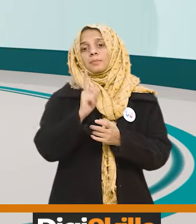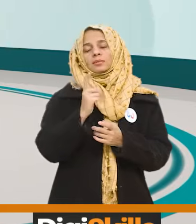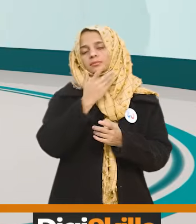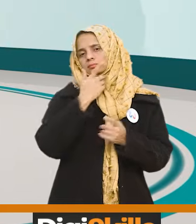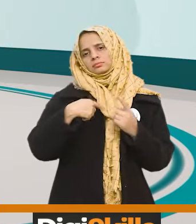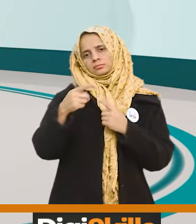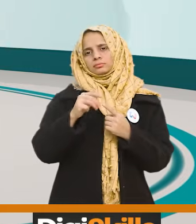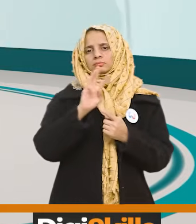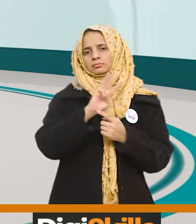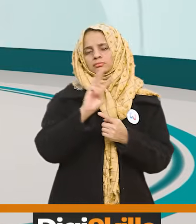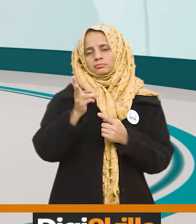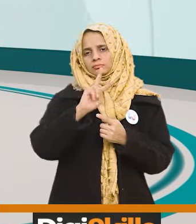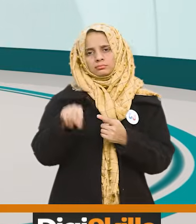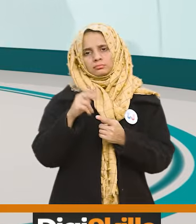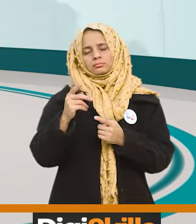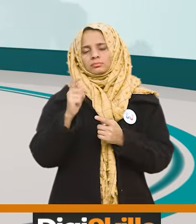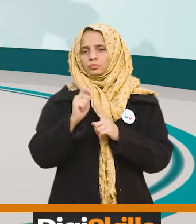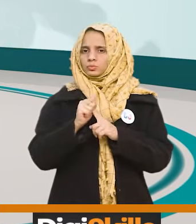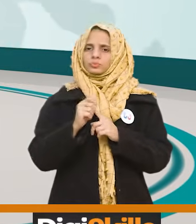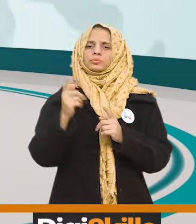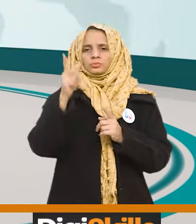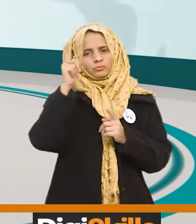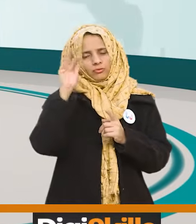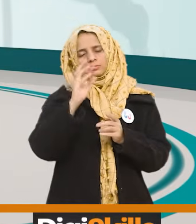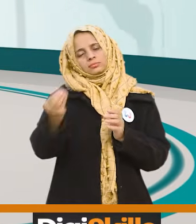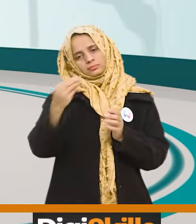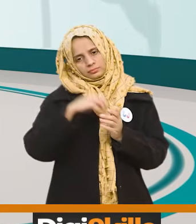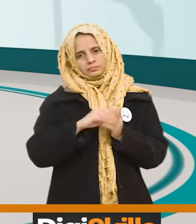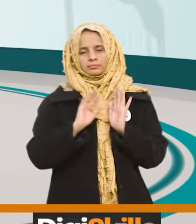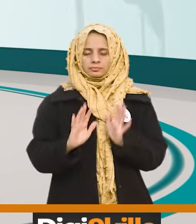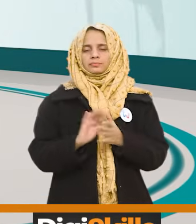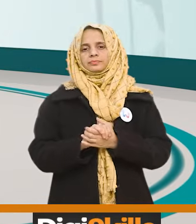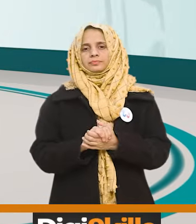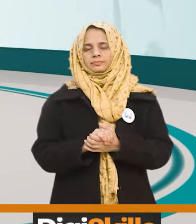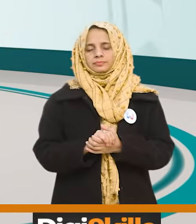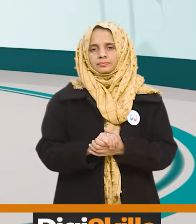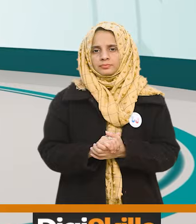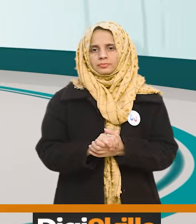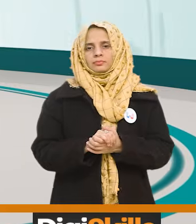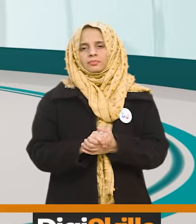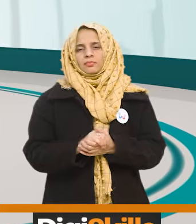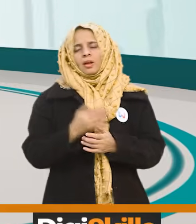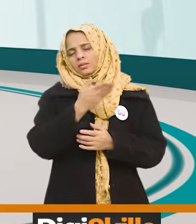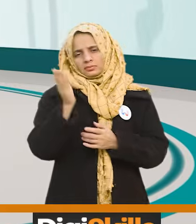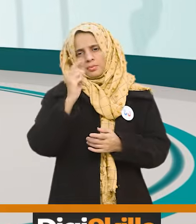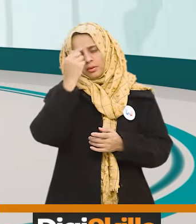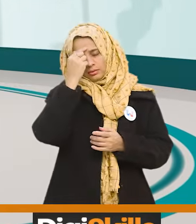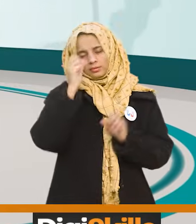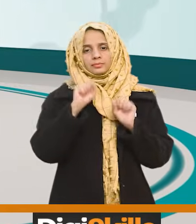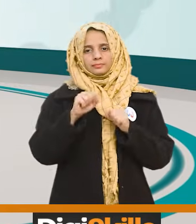which is ‘33%’ and money in the escrow is the ‘50%’, you should not have any problems. Some may have a compulsion.